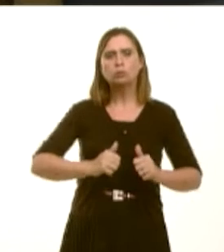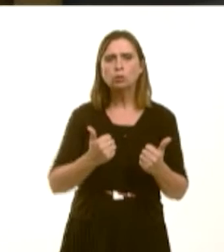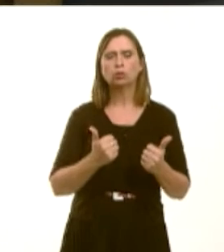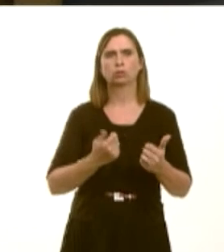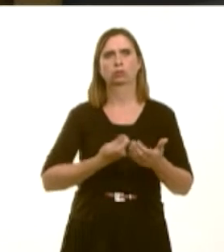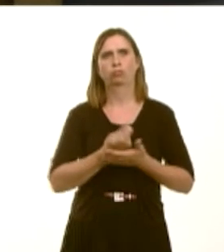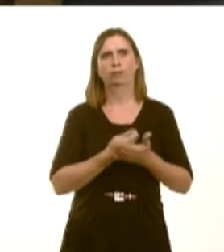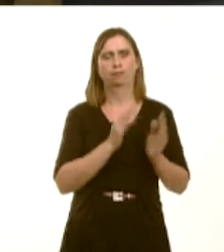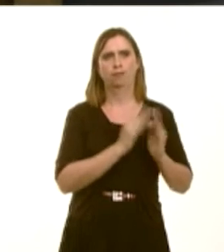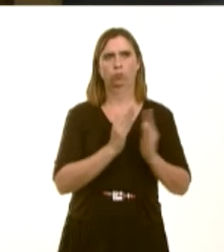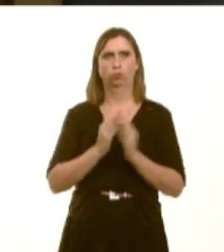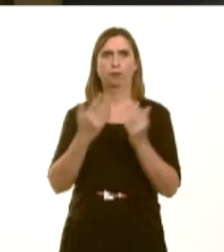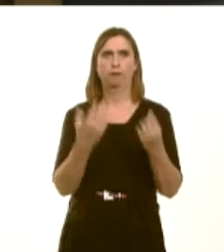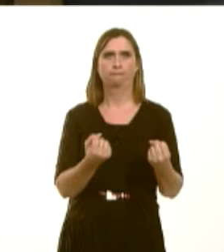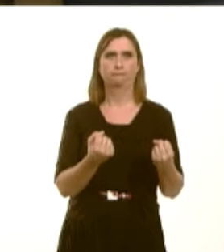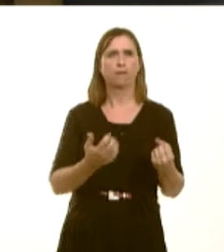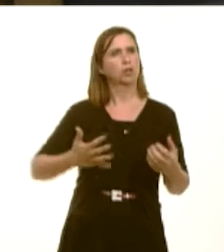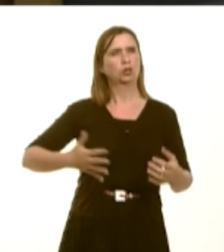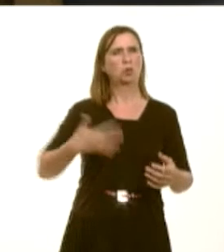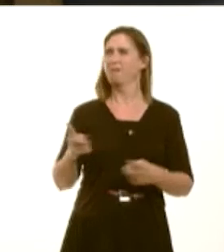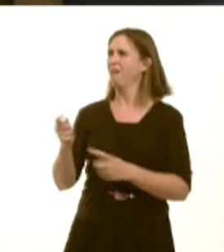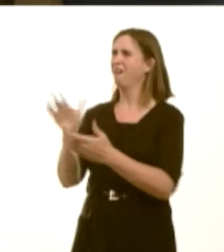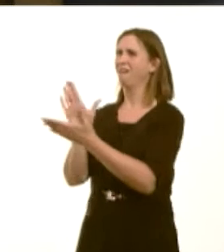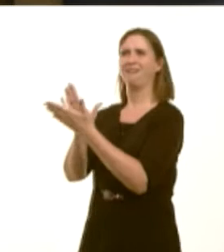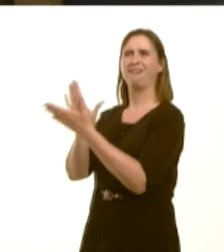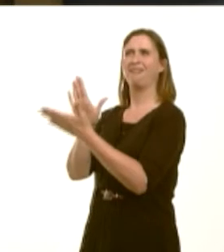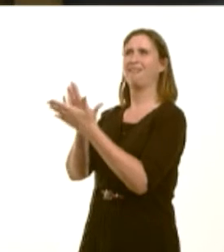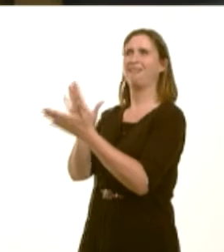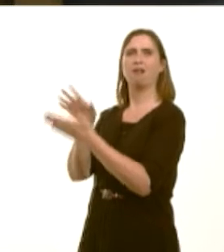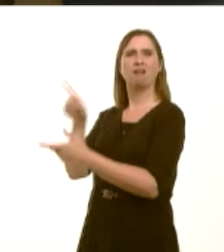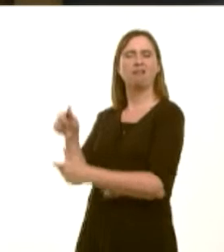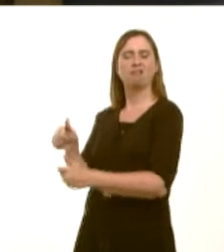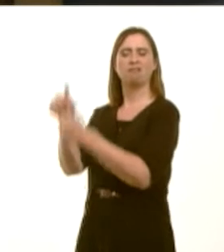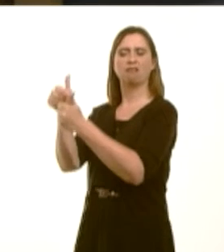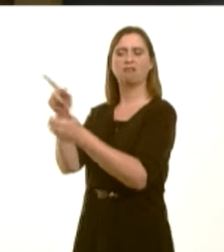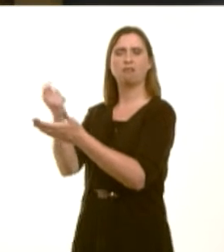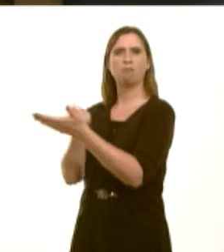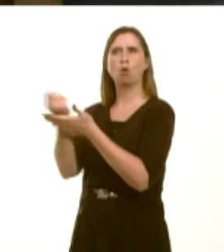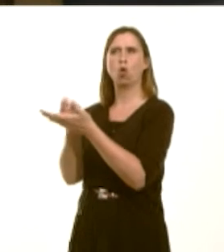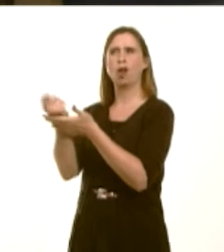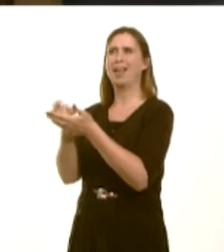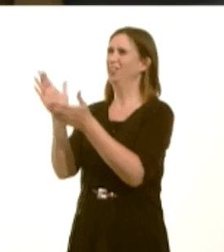Discriminating between home owners and people who rent their homes can create a situation